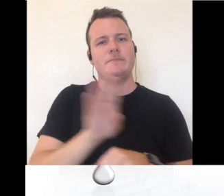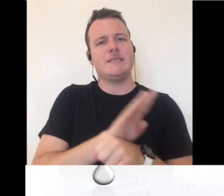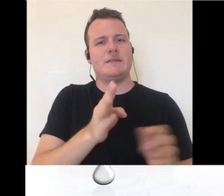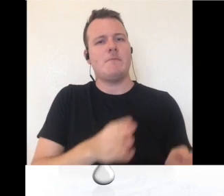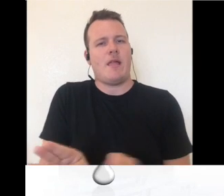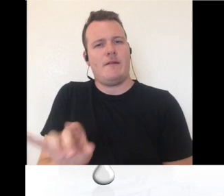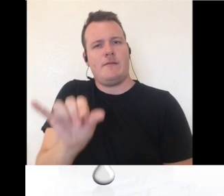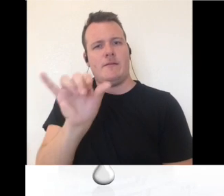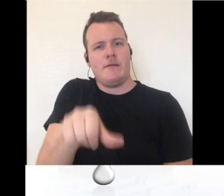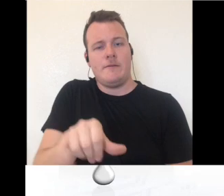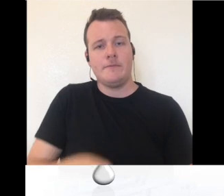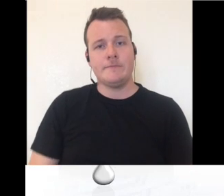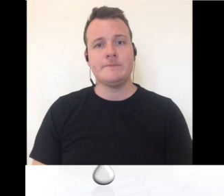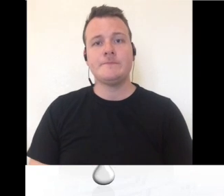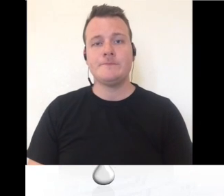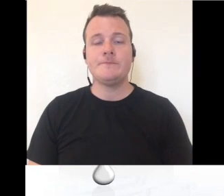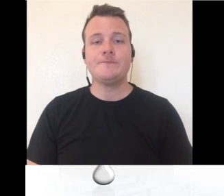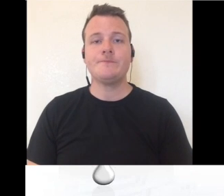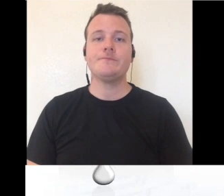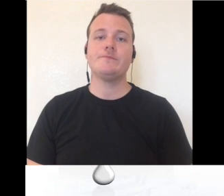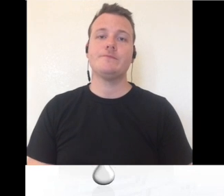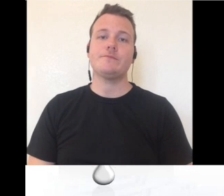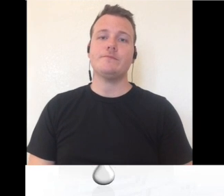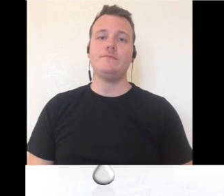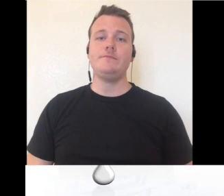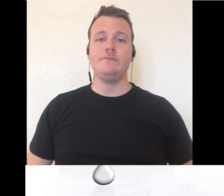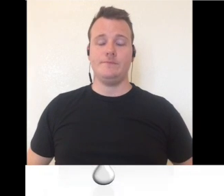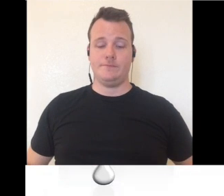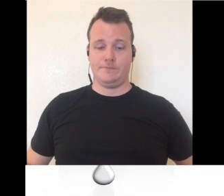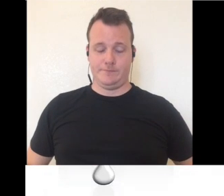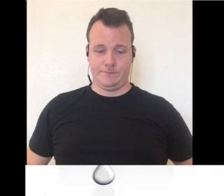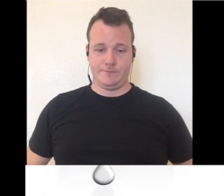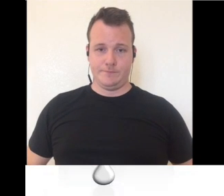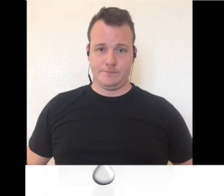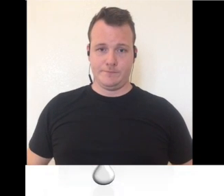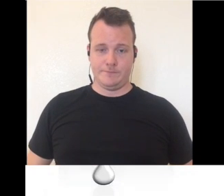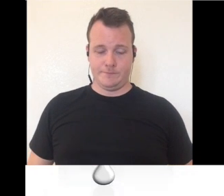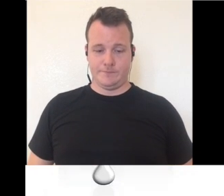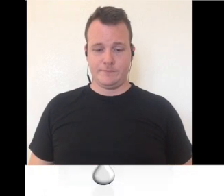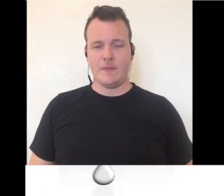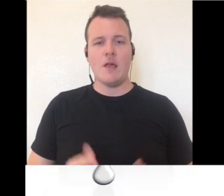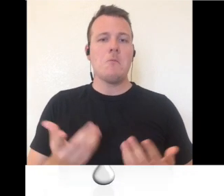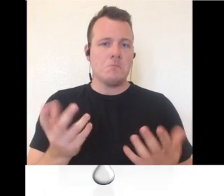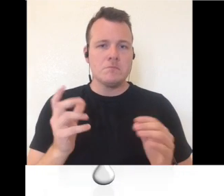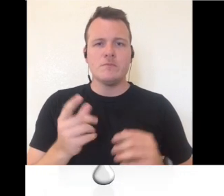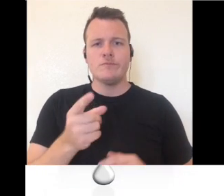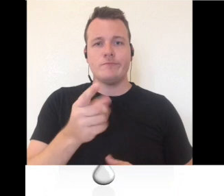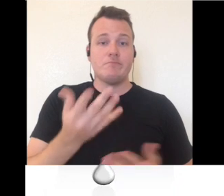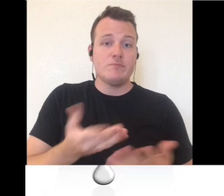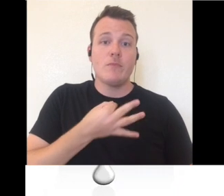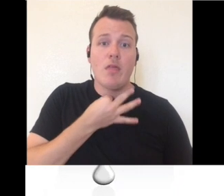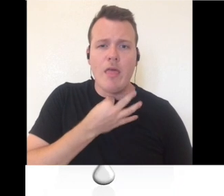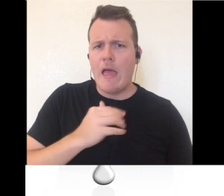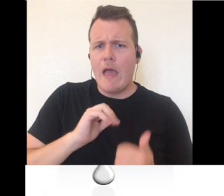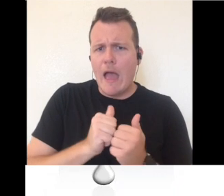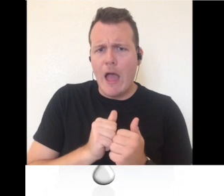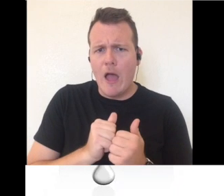together is another way to think of planning for your practice. Now how am I